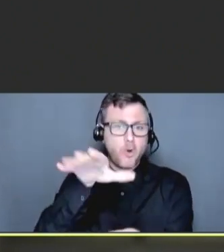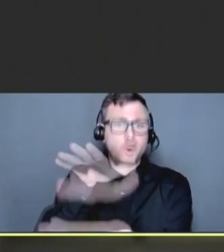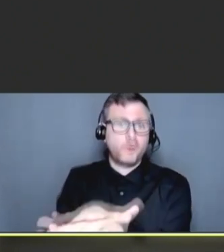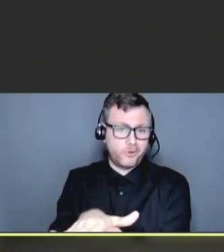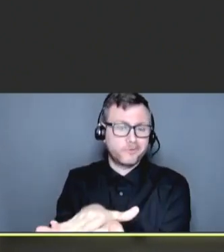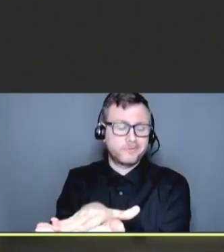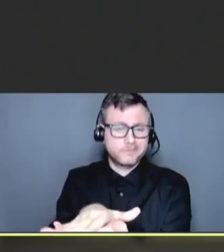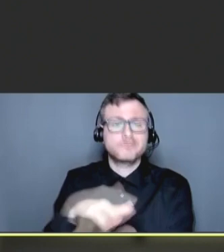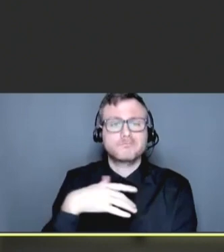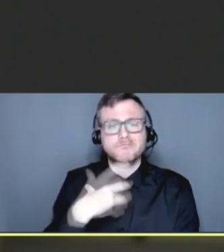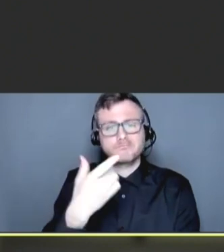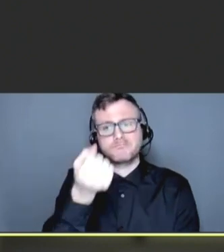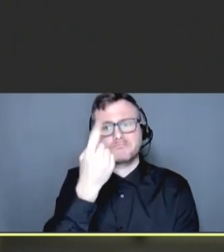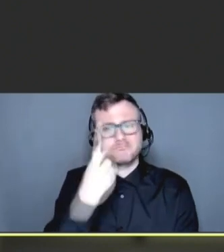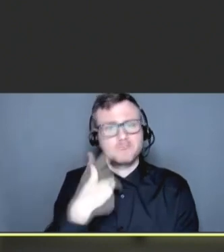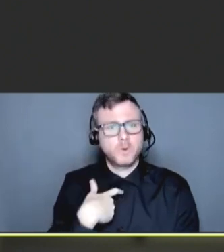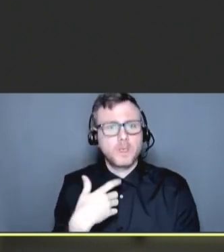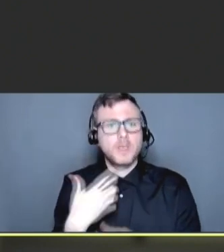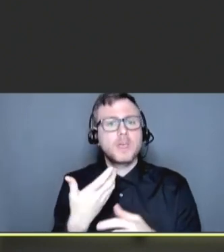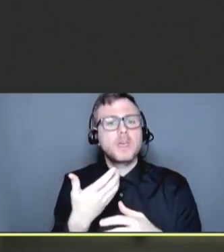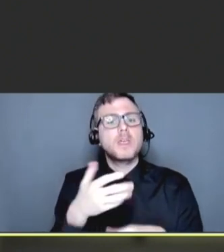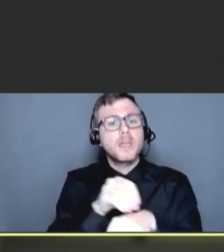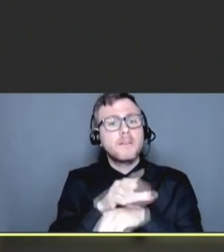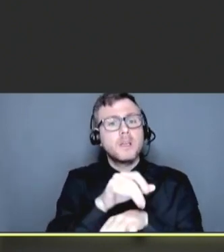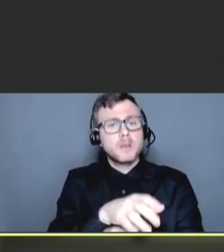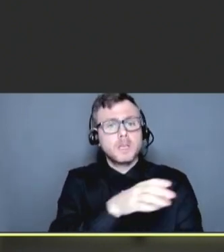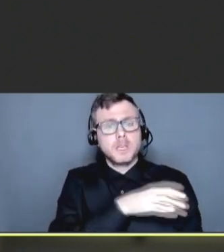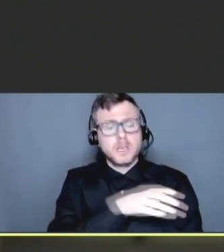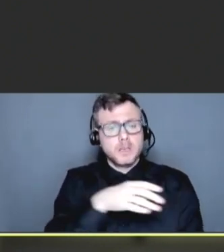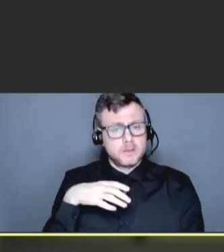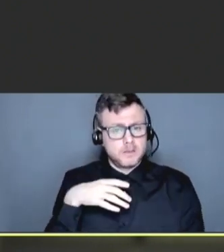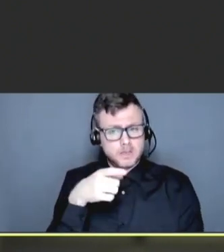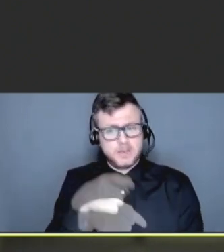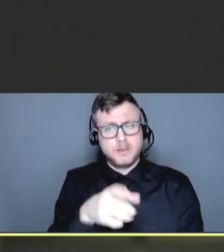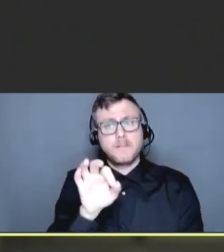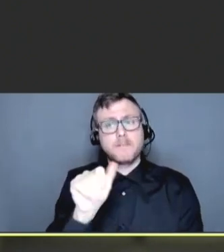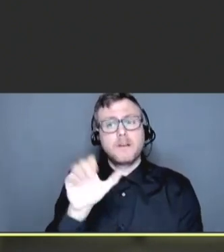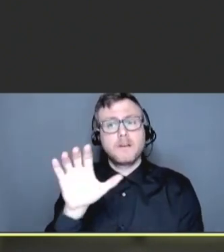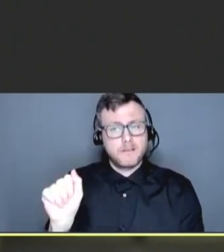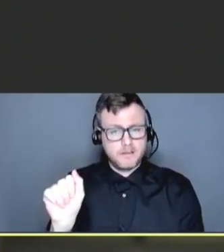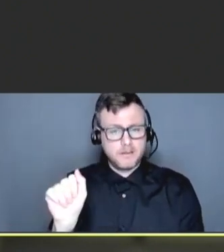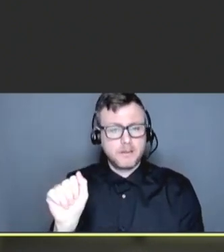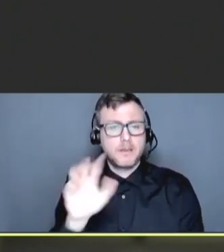this advisory council is governed by the Federal Advisory Committee Act, or FACA for short. FACA